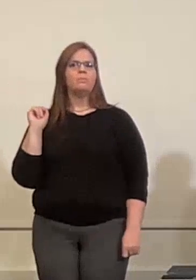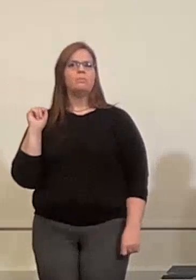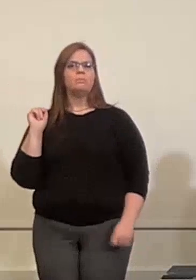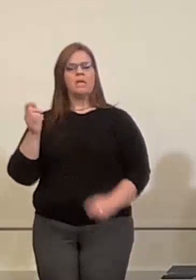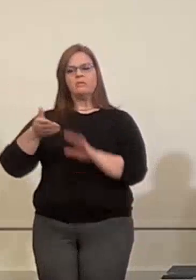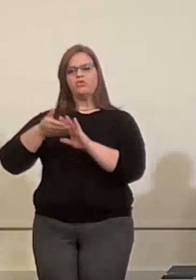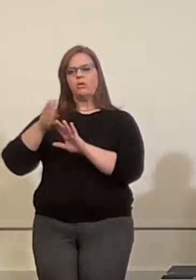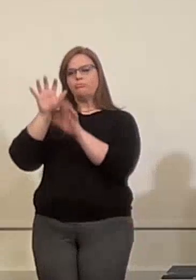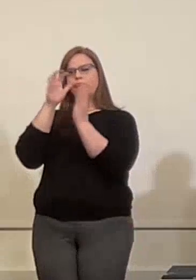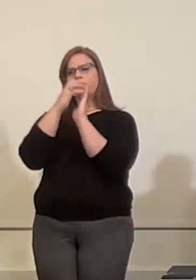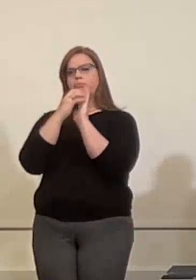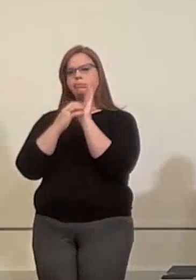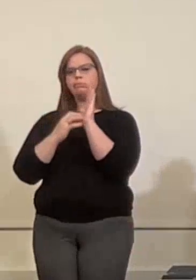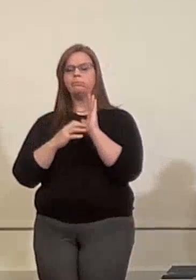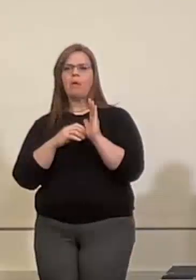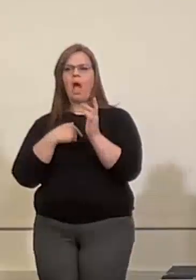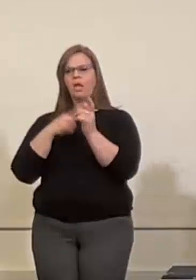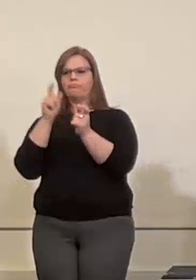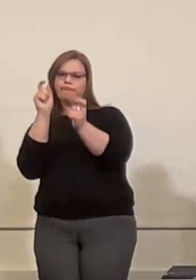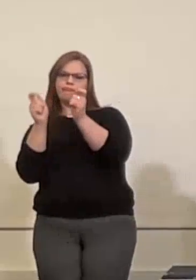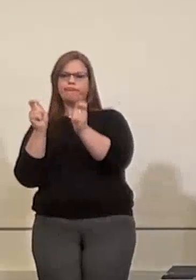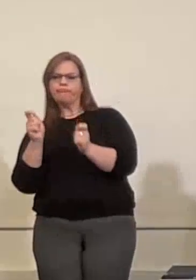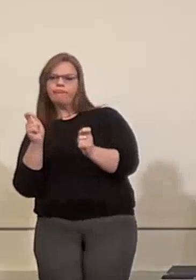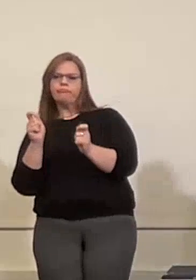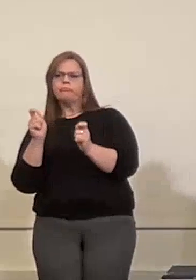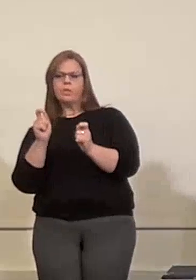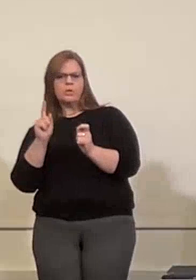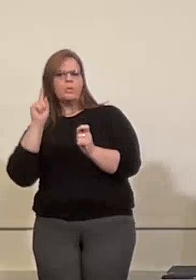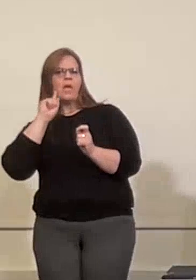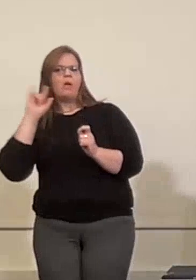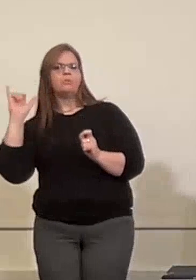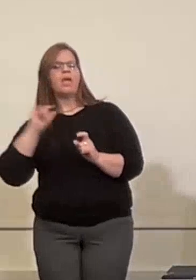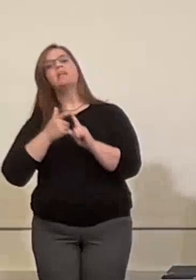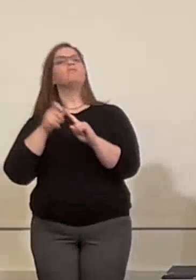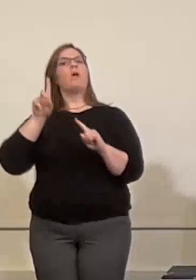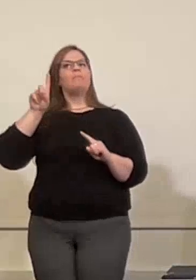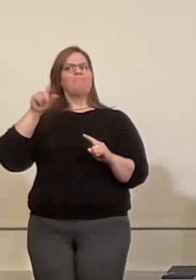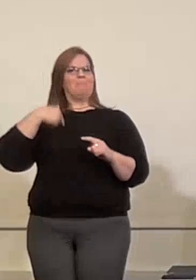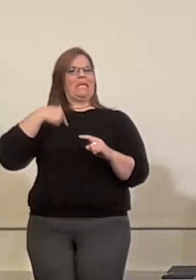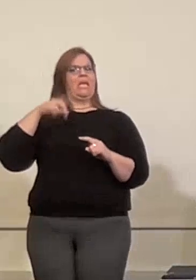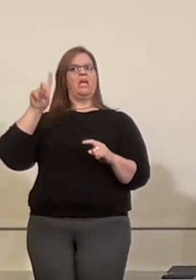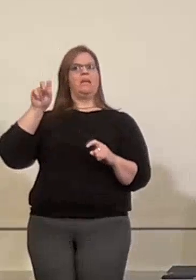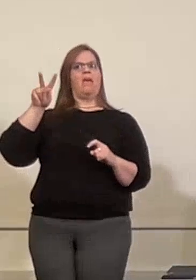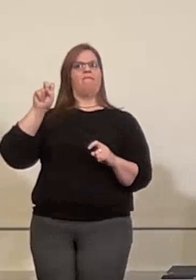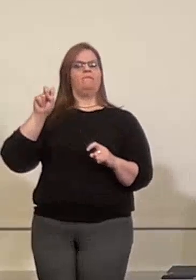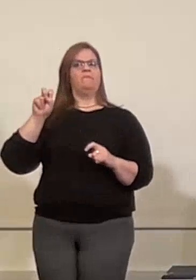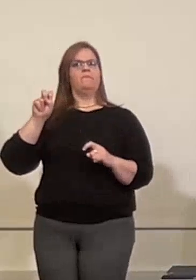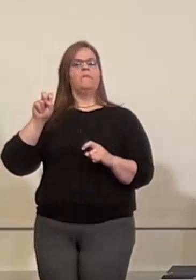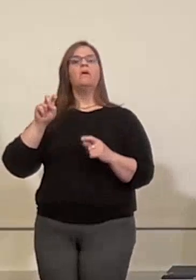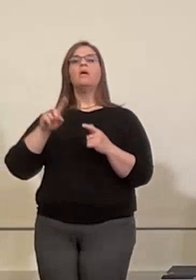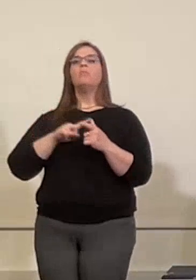I style it so it sounds like it's from Dave, but I can get emails out sooner.